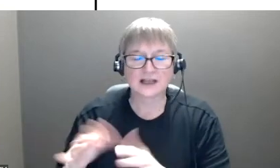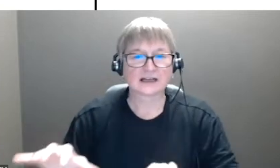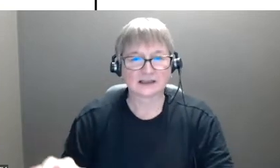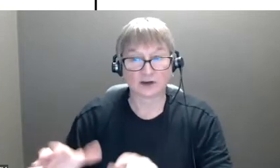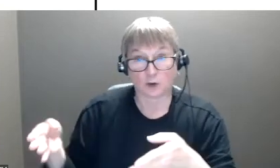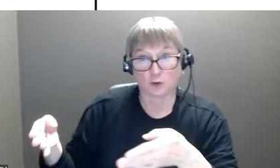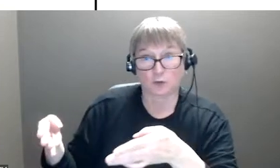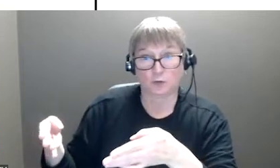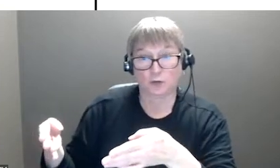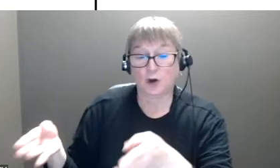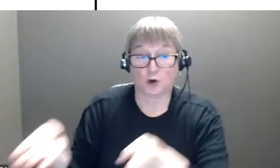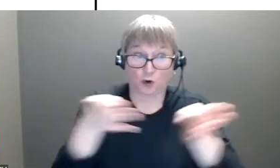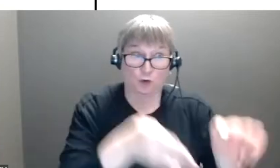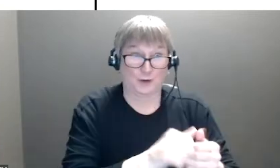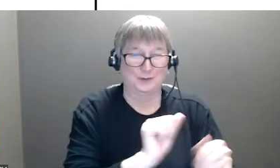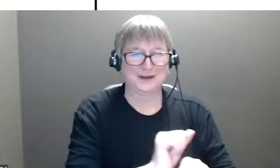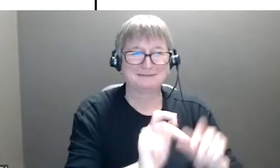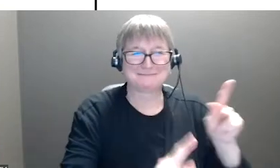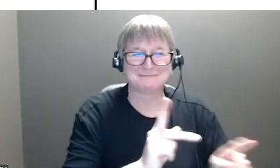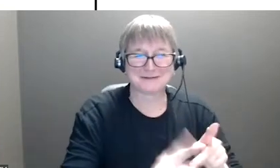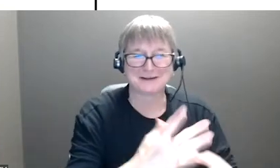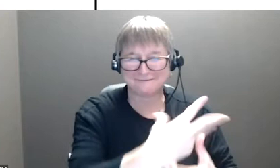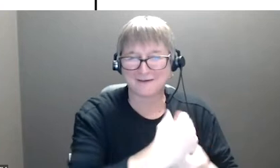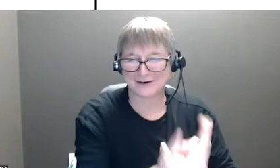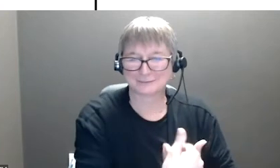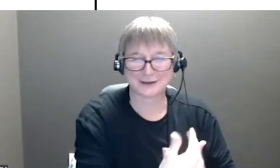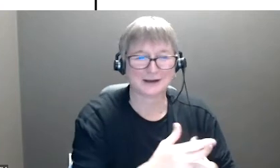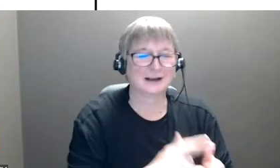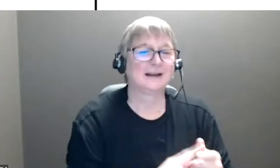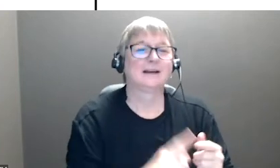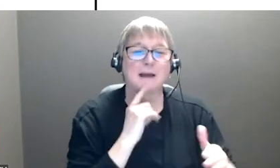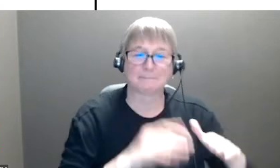to advanced skills for employment. So, this can include up to six months of training;